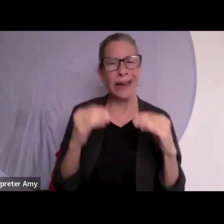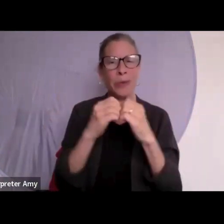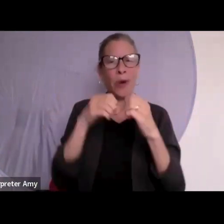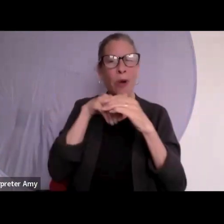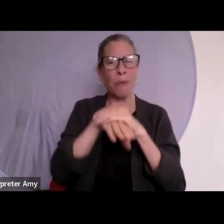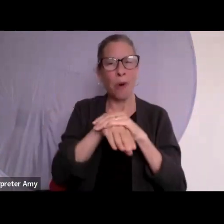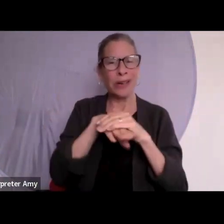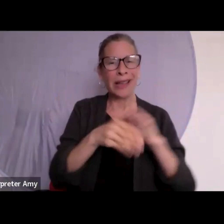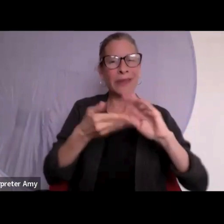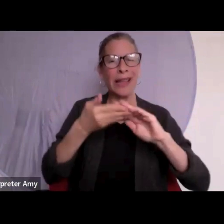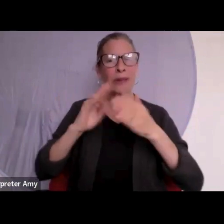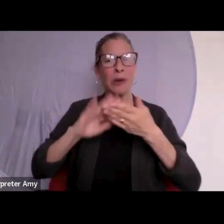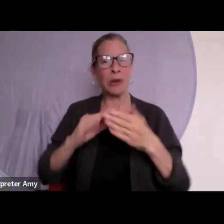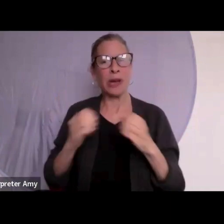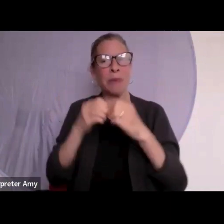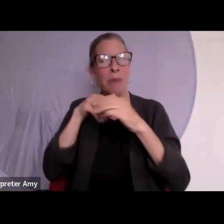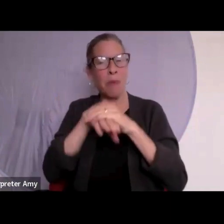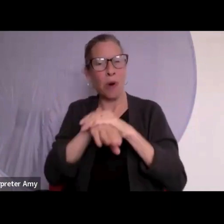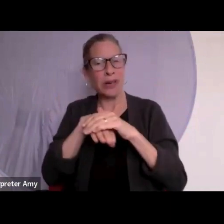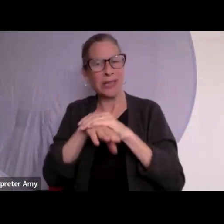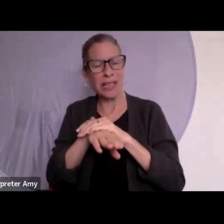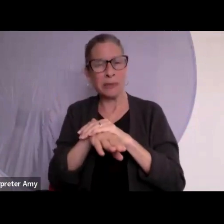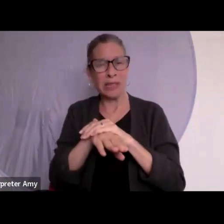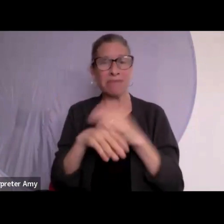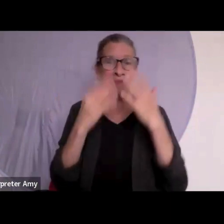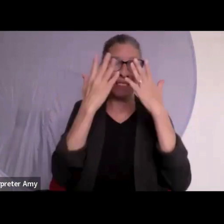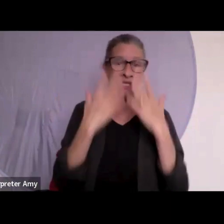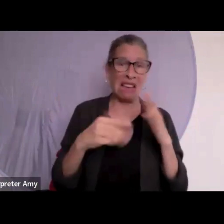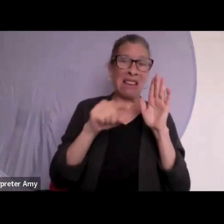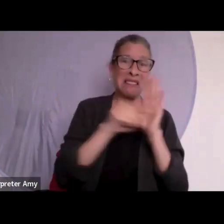I'll say the sad side of it all. I live in a very